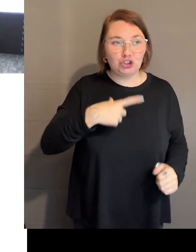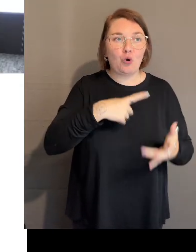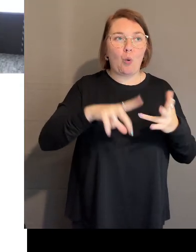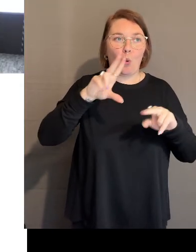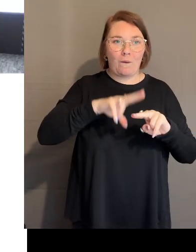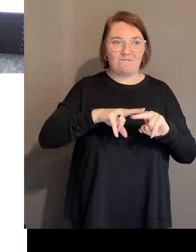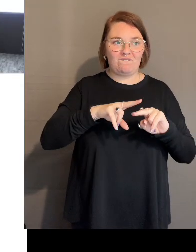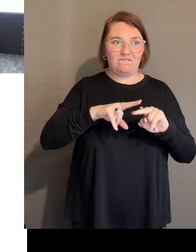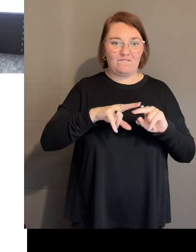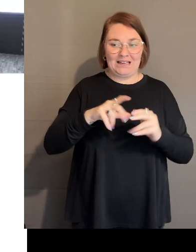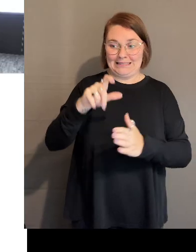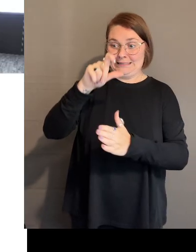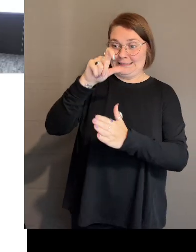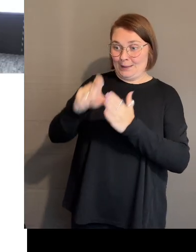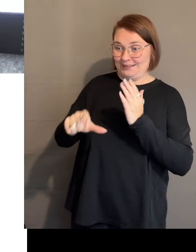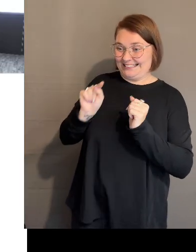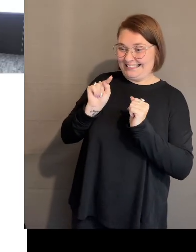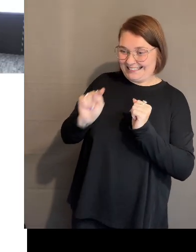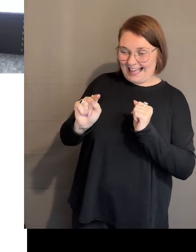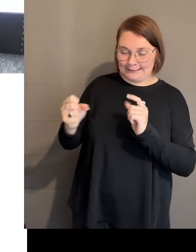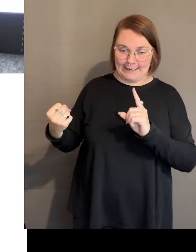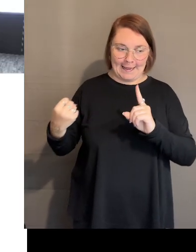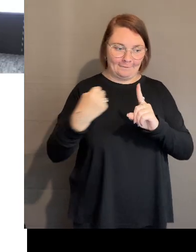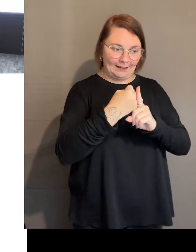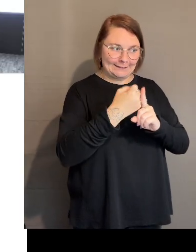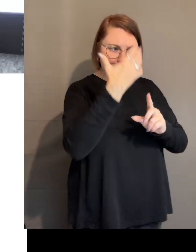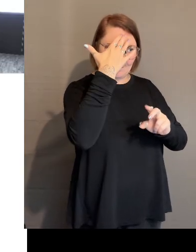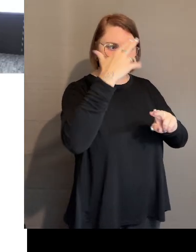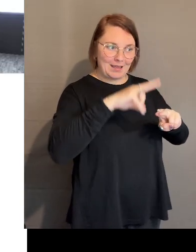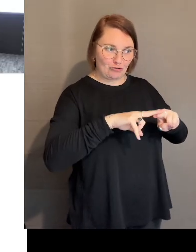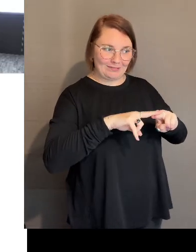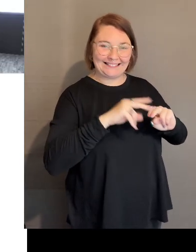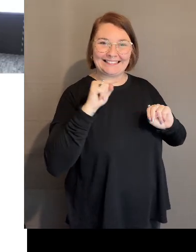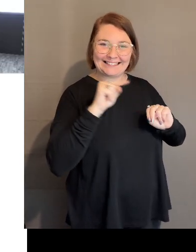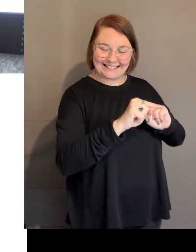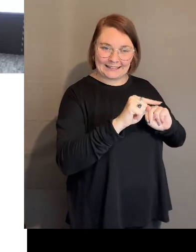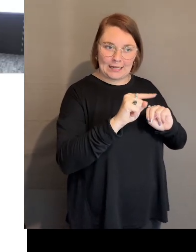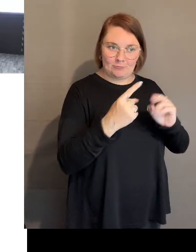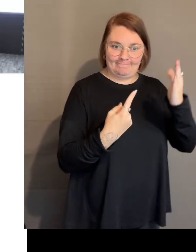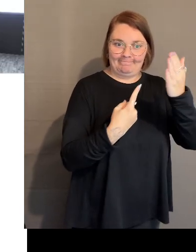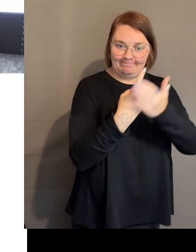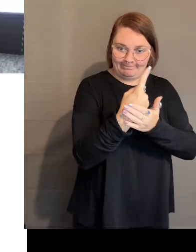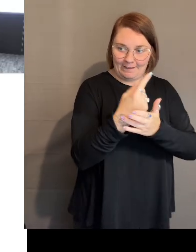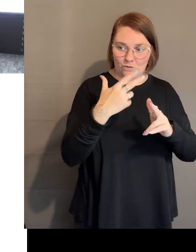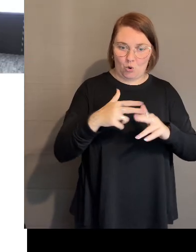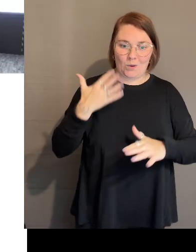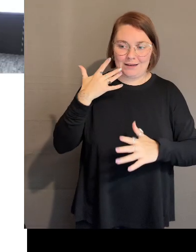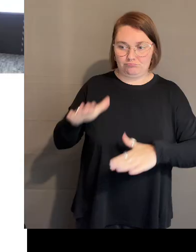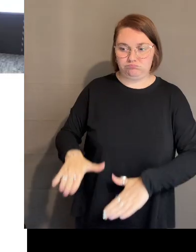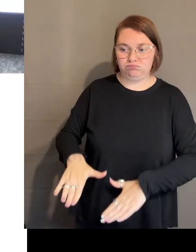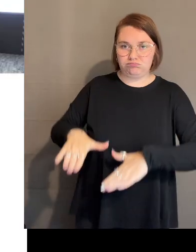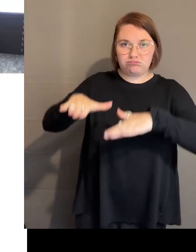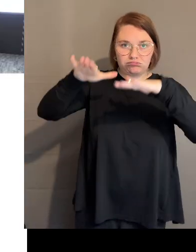That you… the disability in itself affected your parents and the circumstances of the operating.